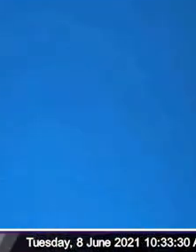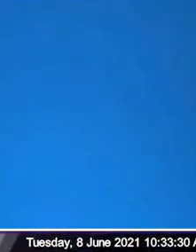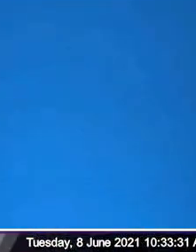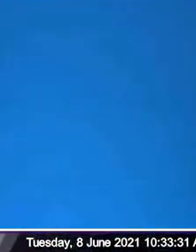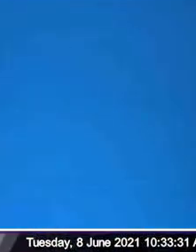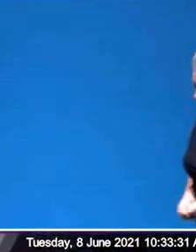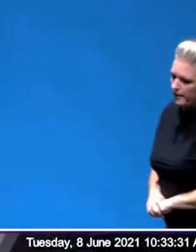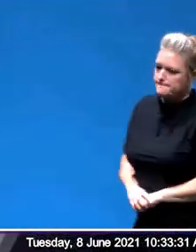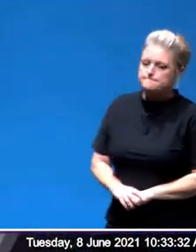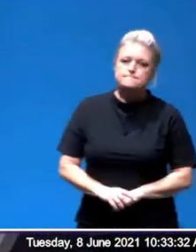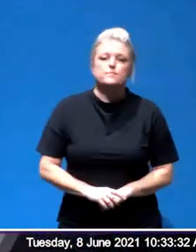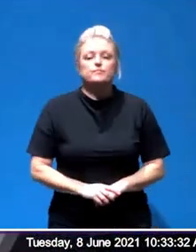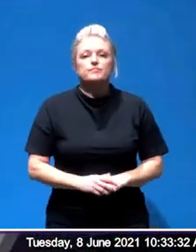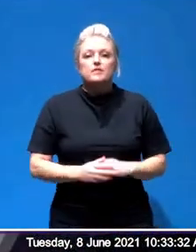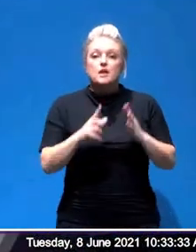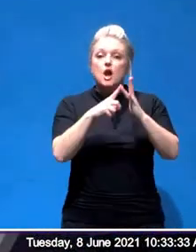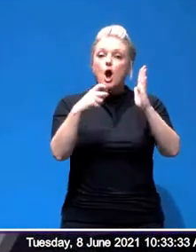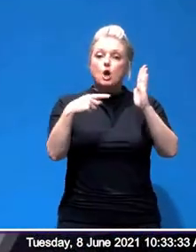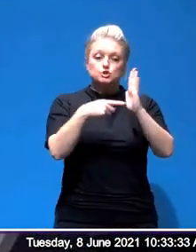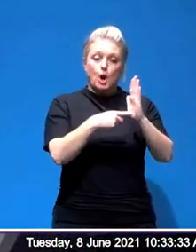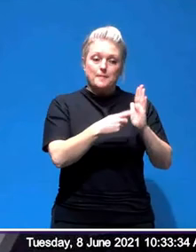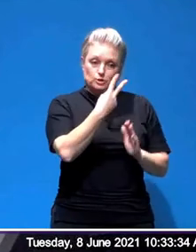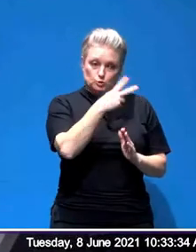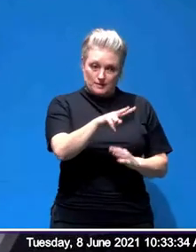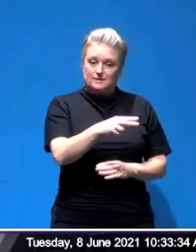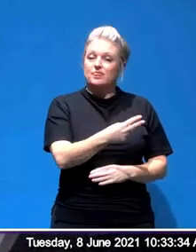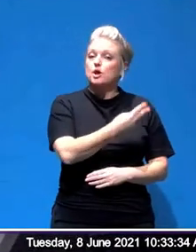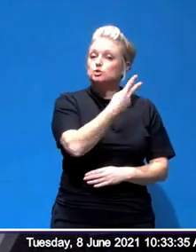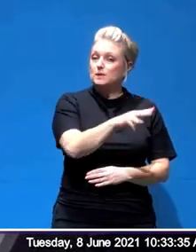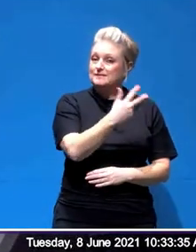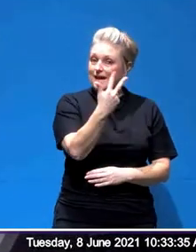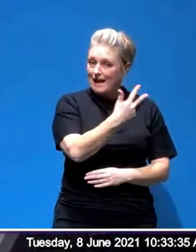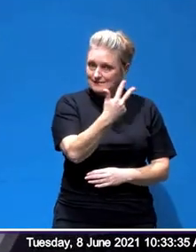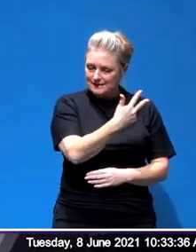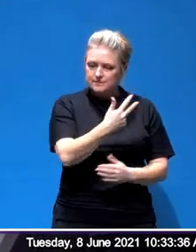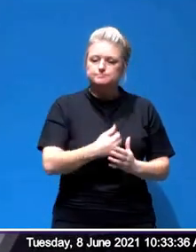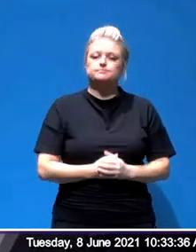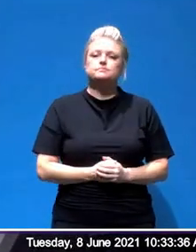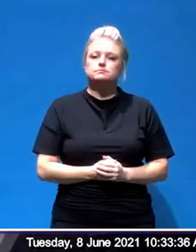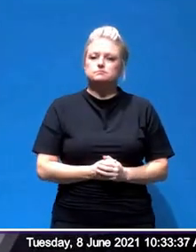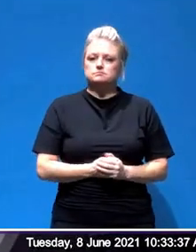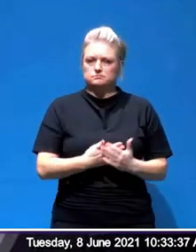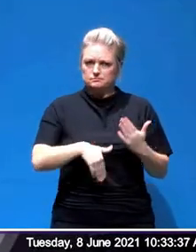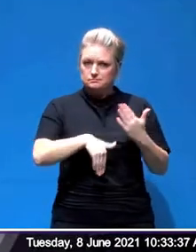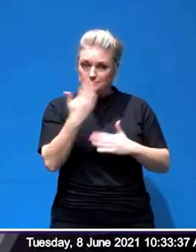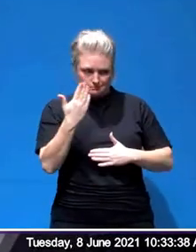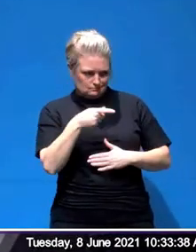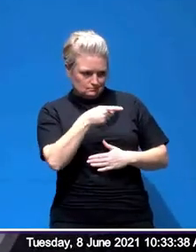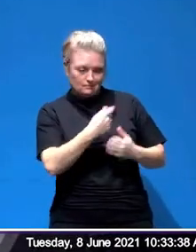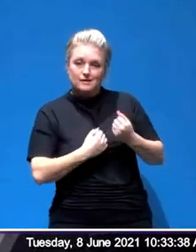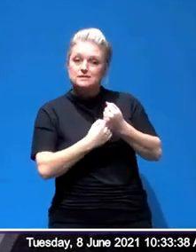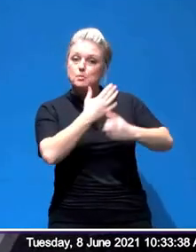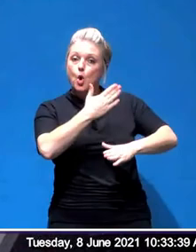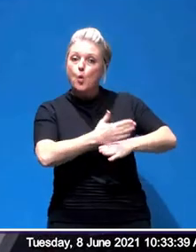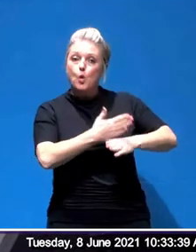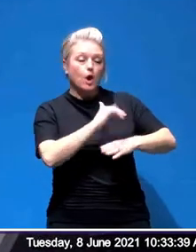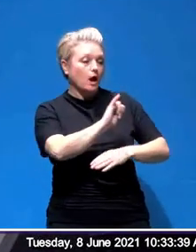On 20 October 2018 I was telephoned by a support worker who I will call ABL.